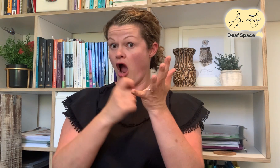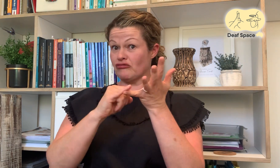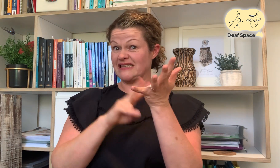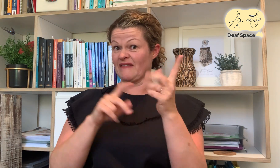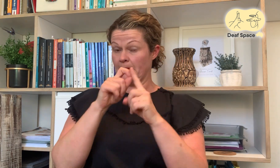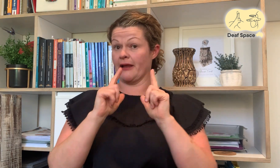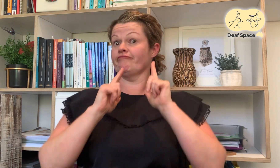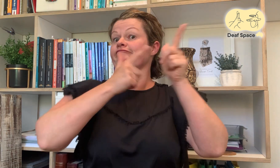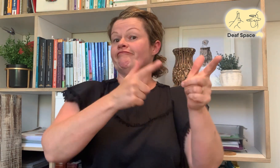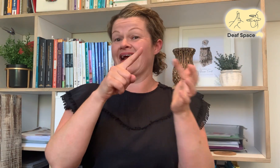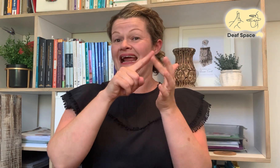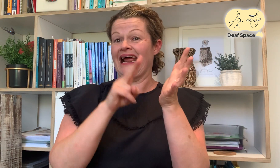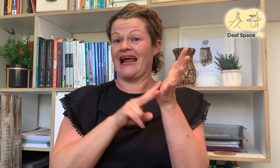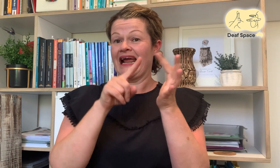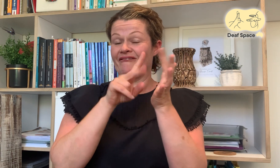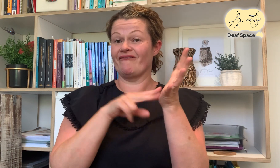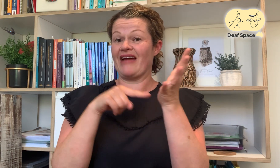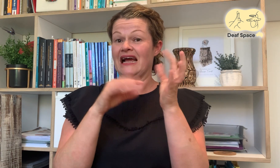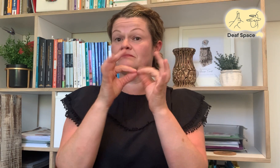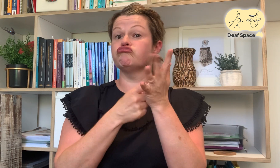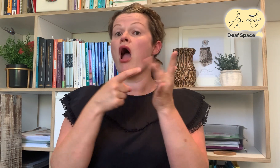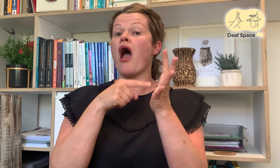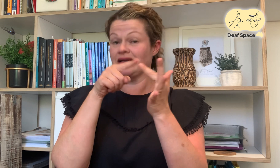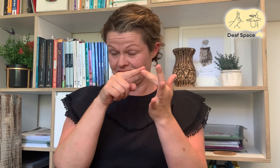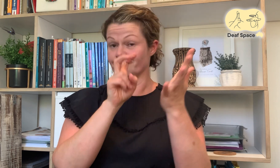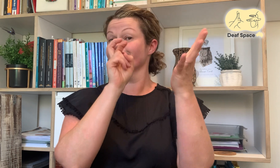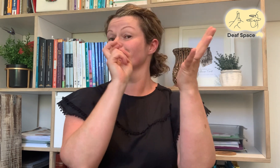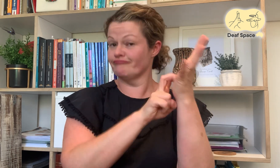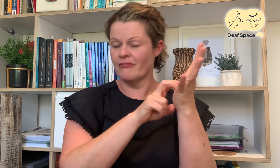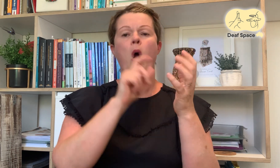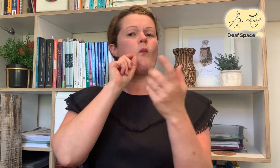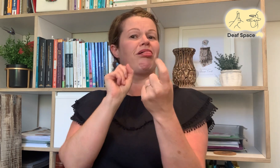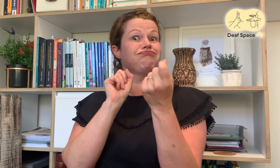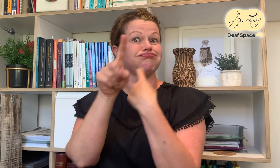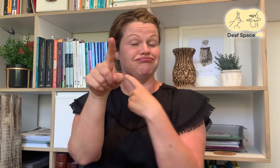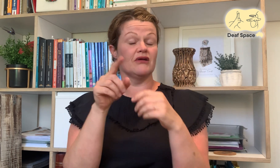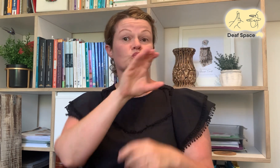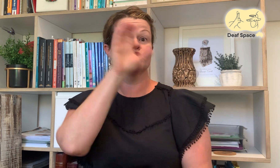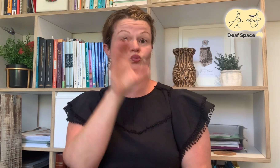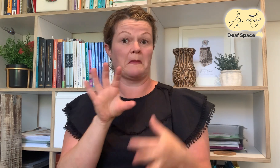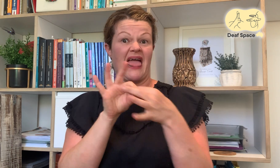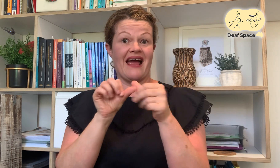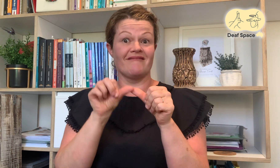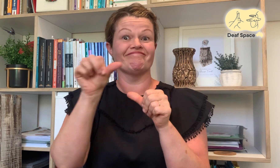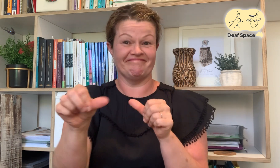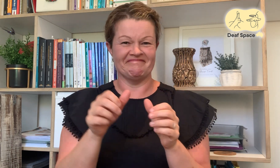To RSVP, head over to Eventbrite and register. You'll receive the Zoom links following your registration.